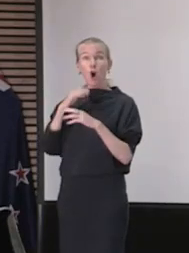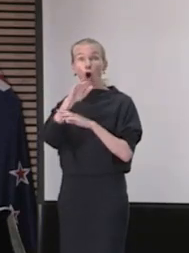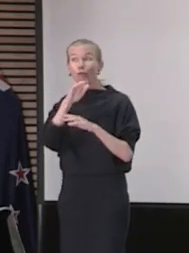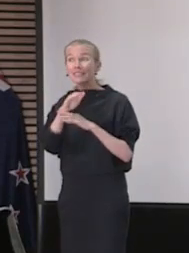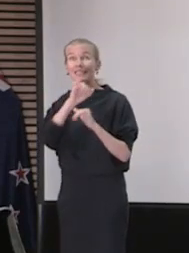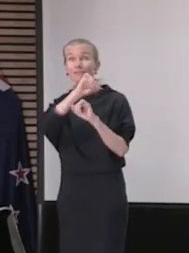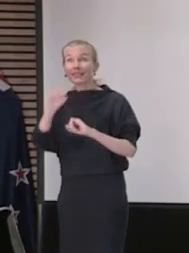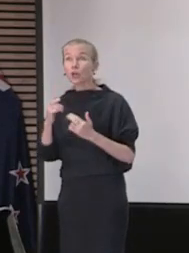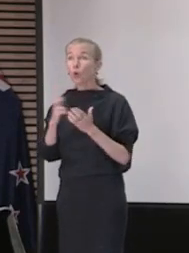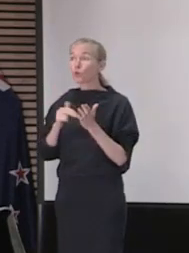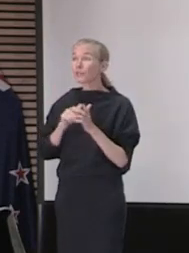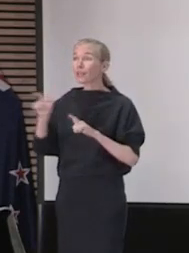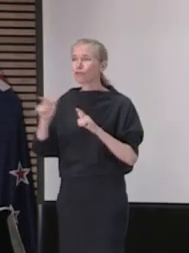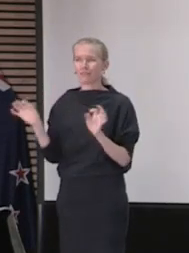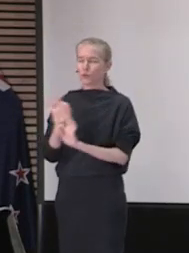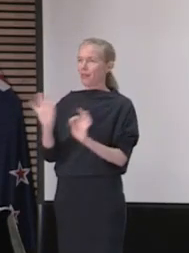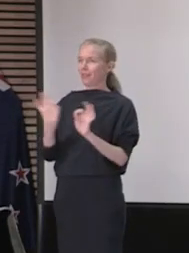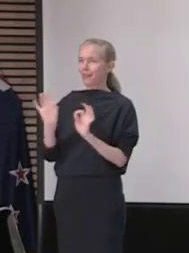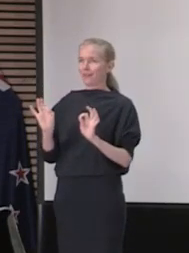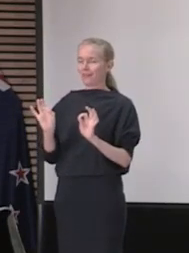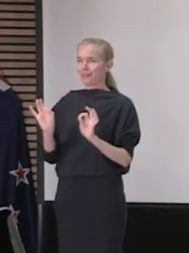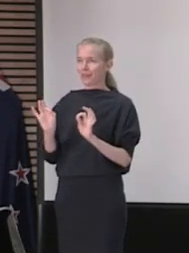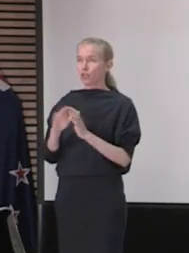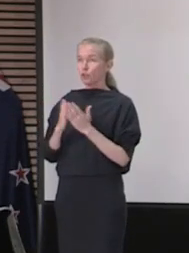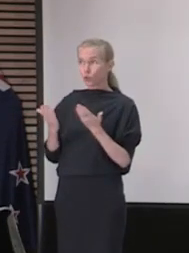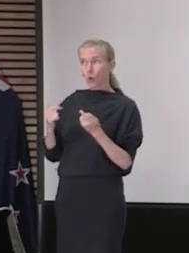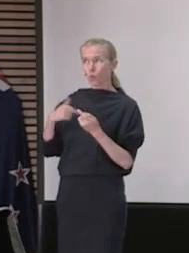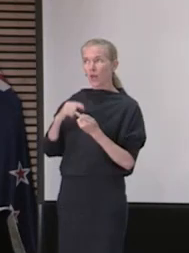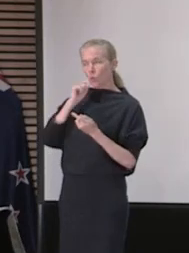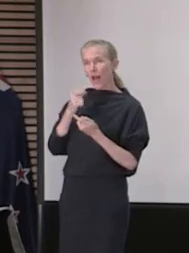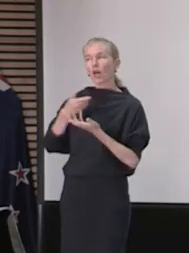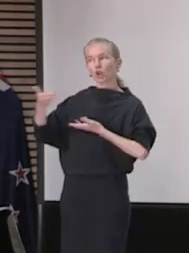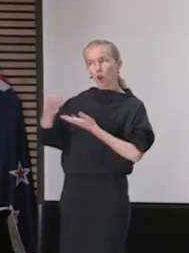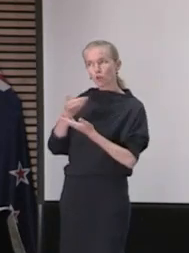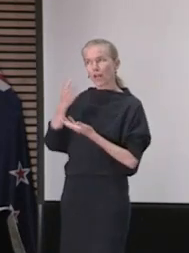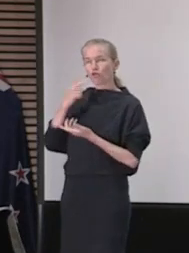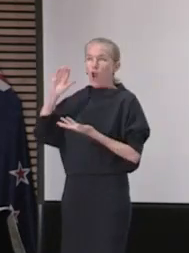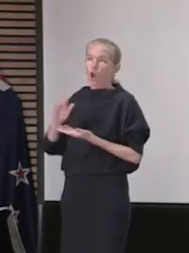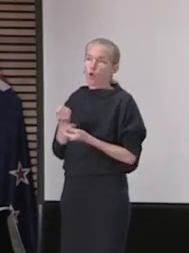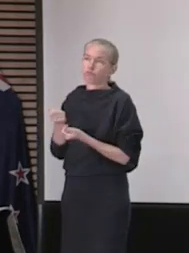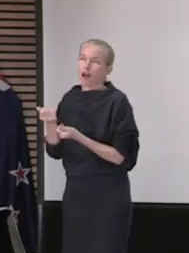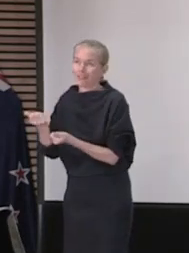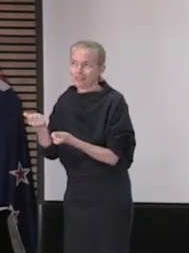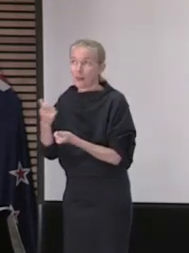room rate, but Ican assure you, we'll beseeking best value for moneyfor New Zealanders. Is that from theGovernment?